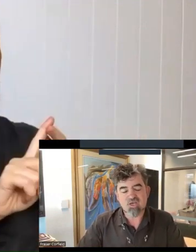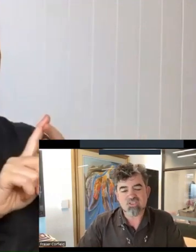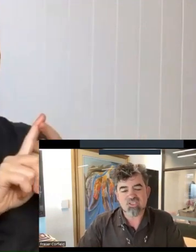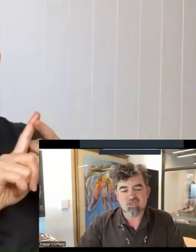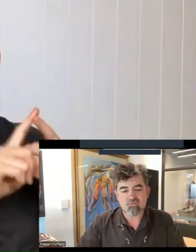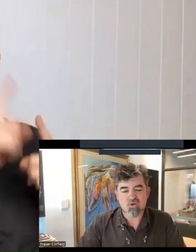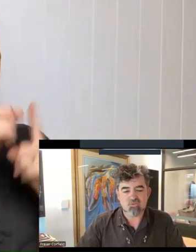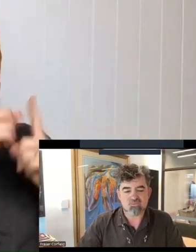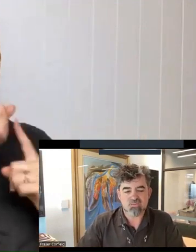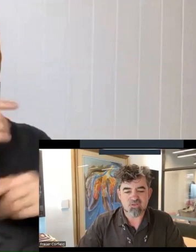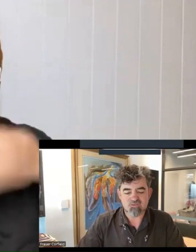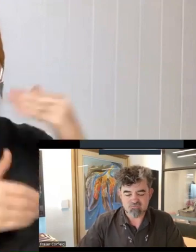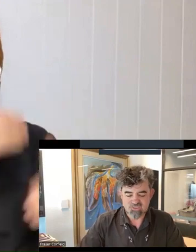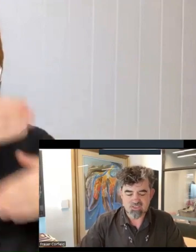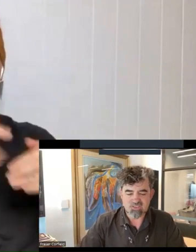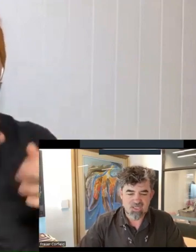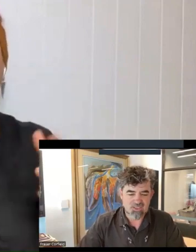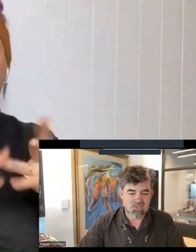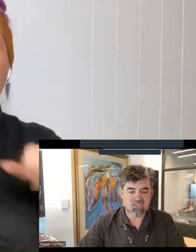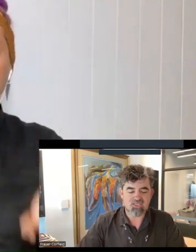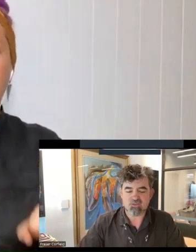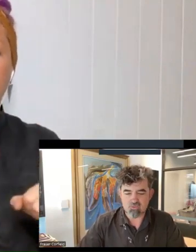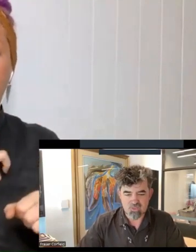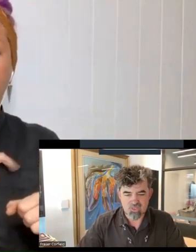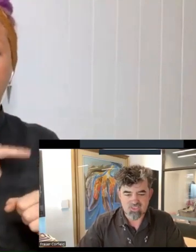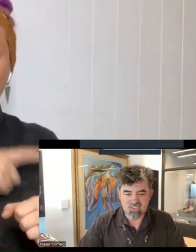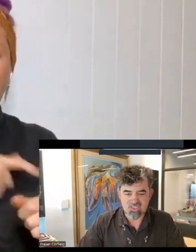co chair roles both facilitate the meetings organize the